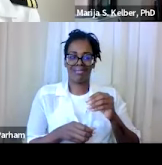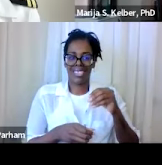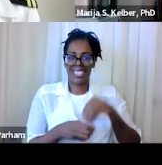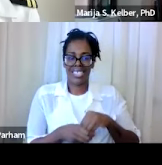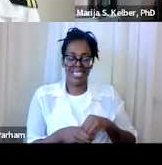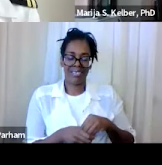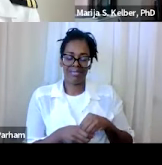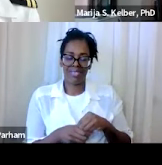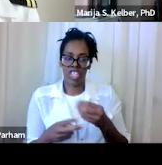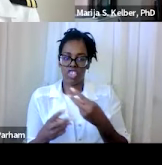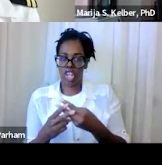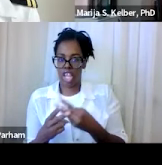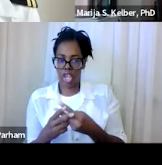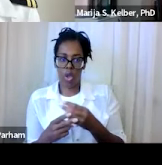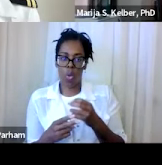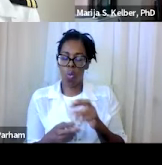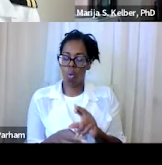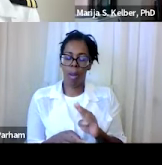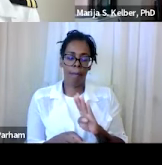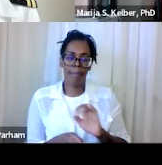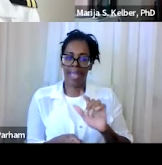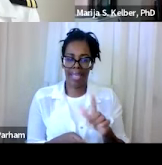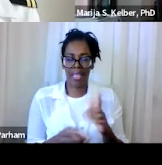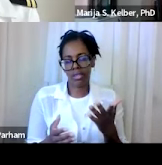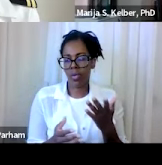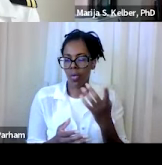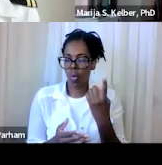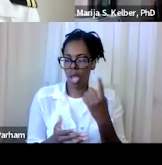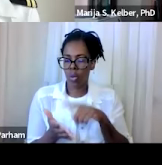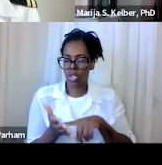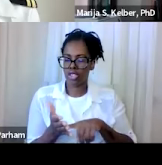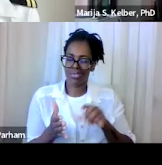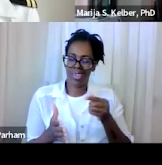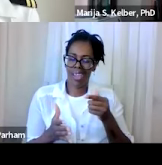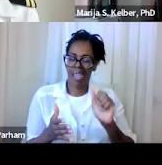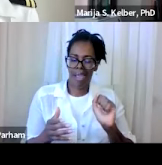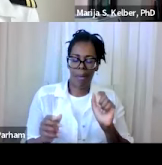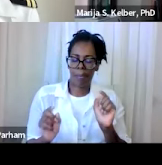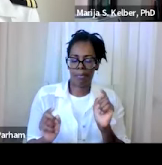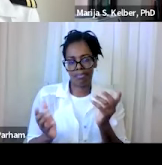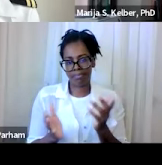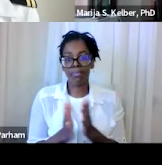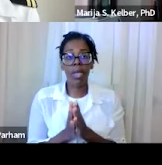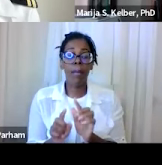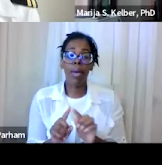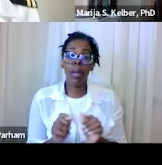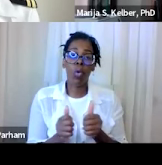so this also indicates another research gap. Also, most of the studies had inconclusive results